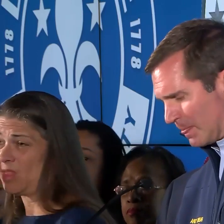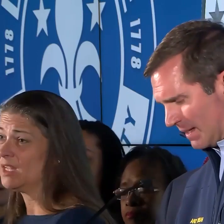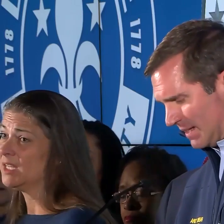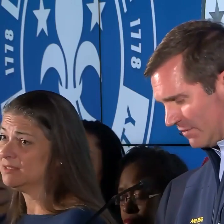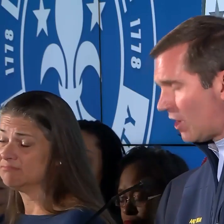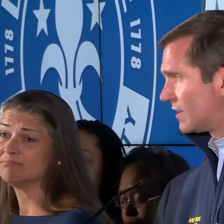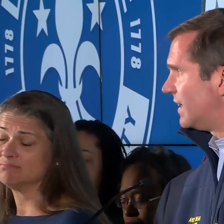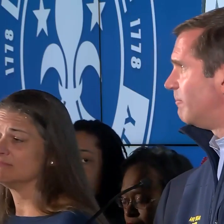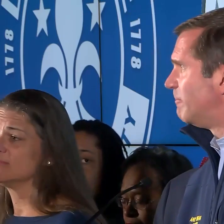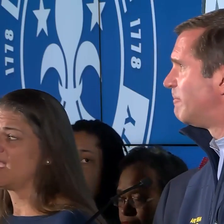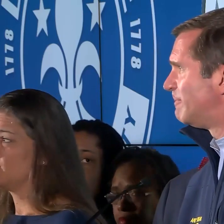I've talked to them,